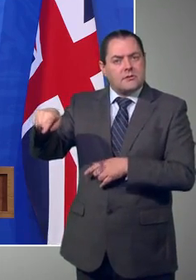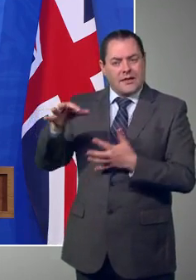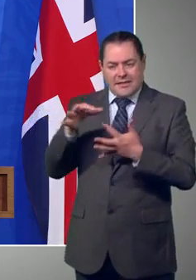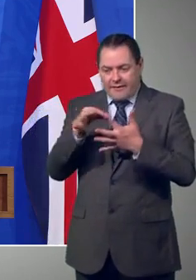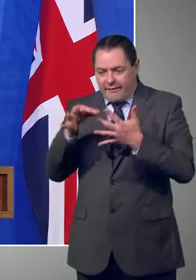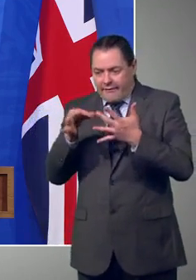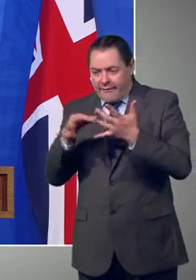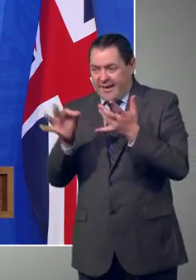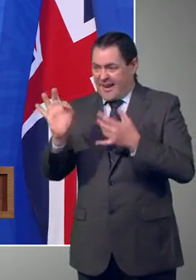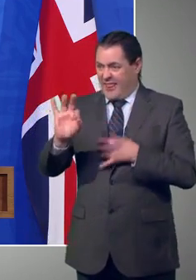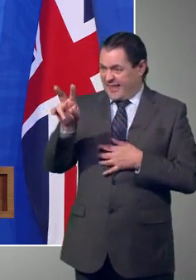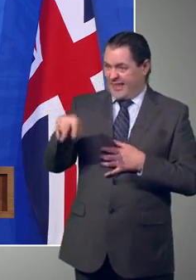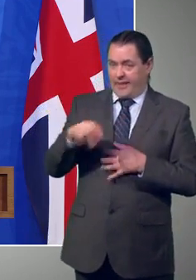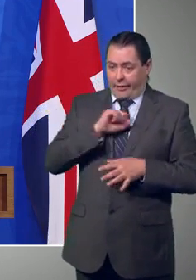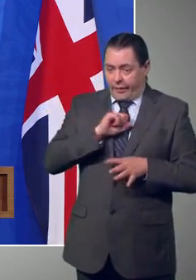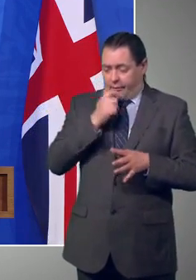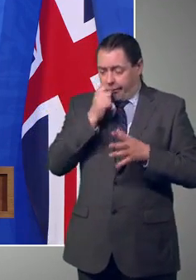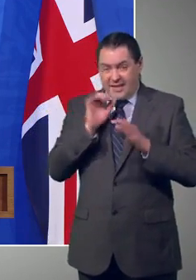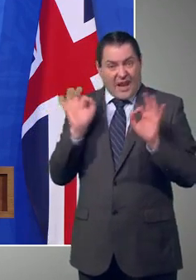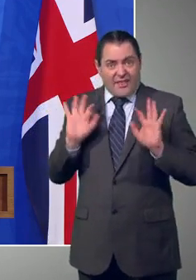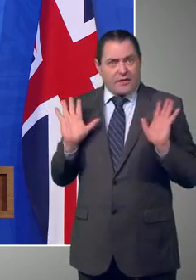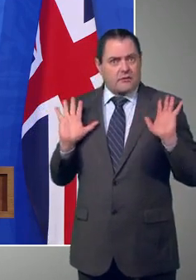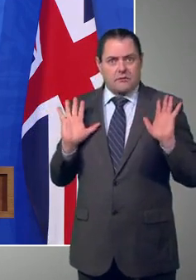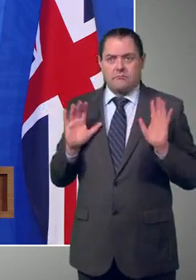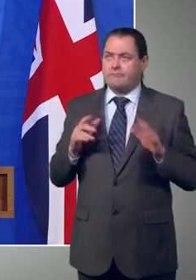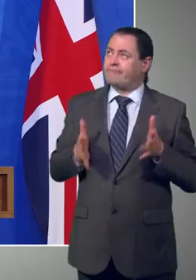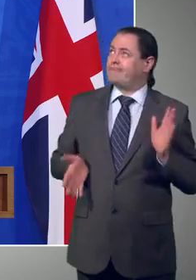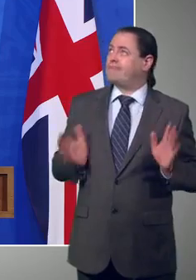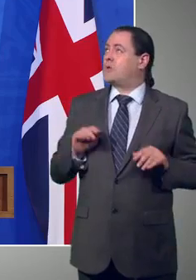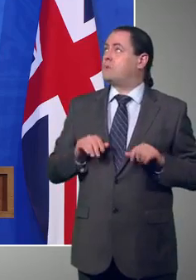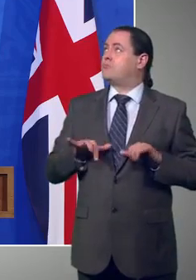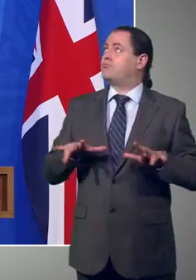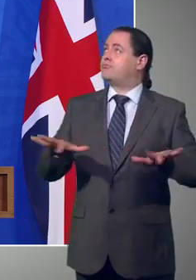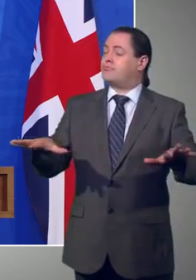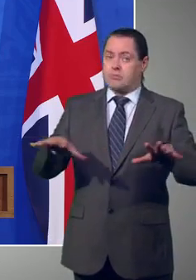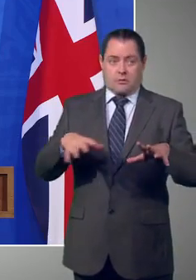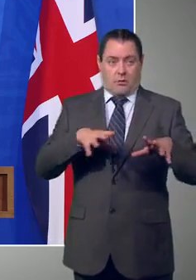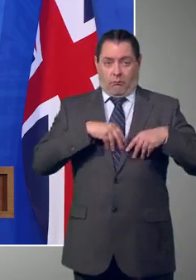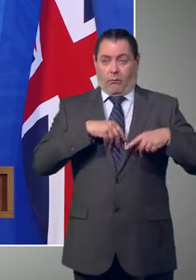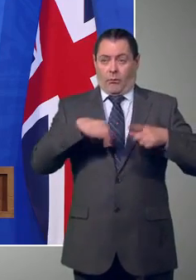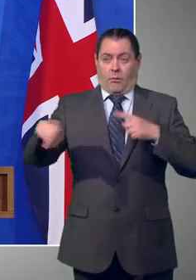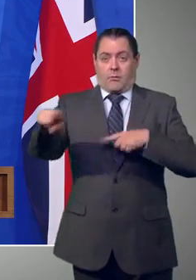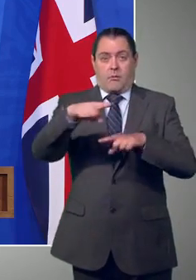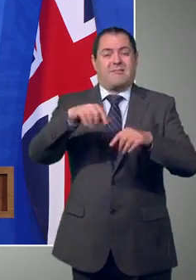know we have developed an improved our policy towards